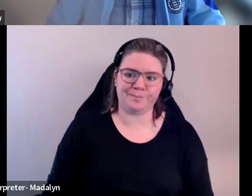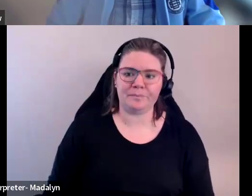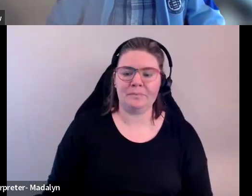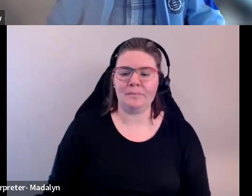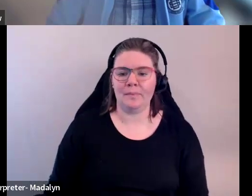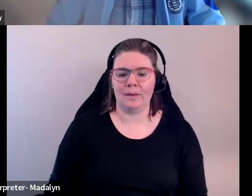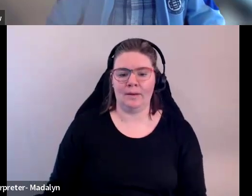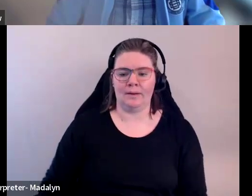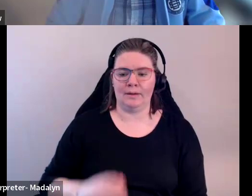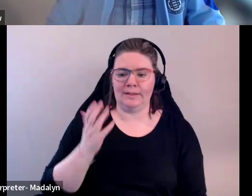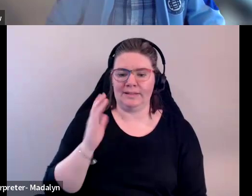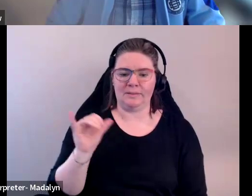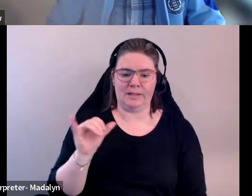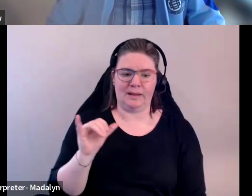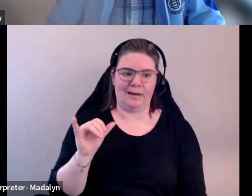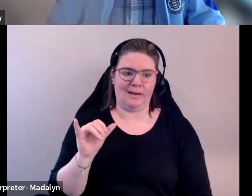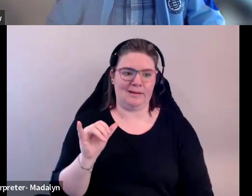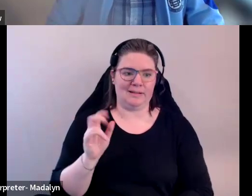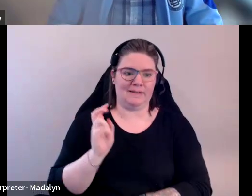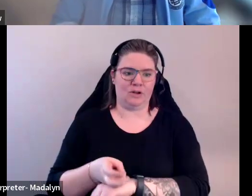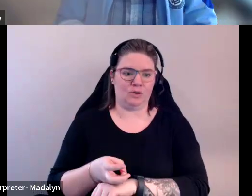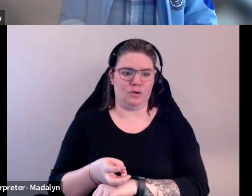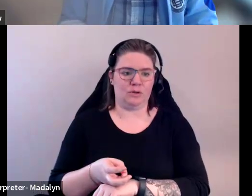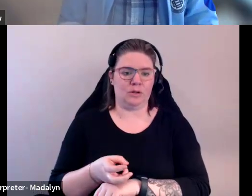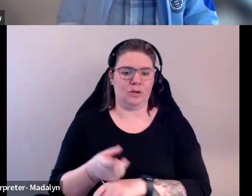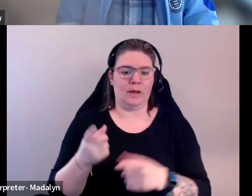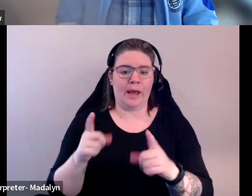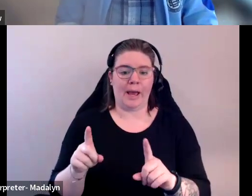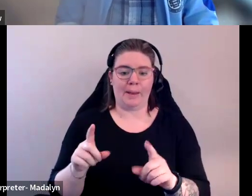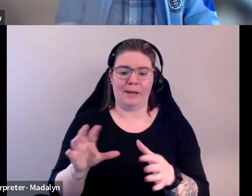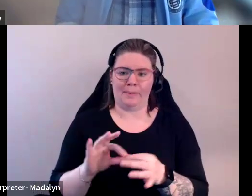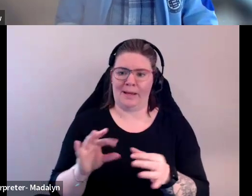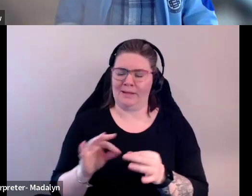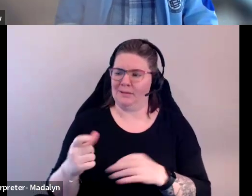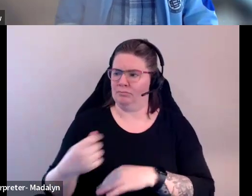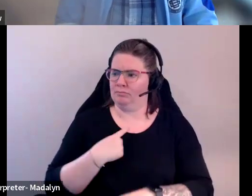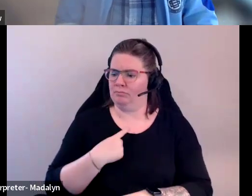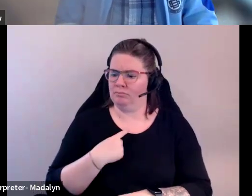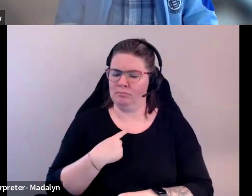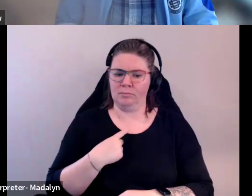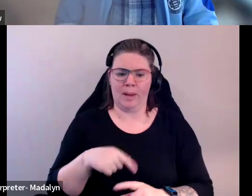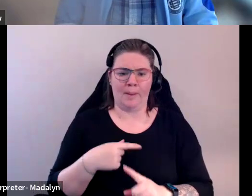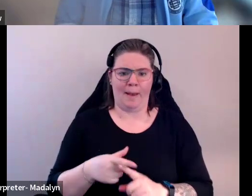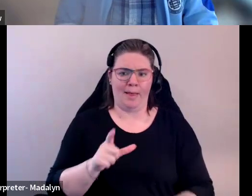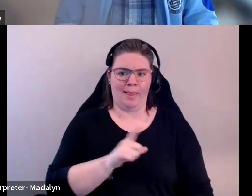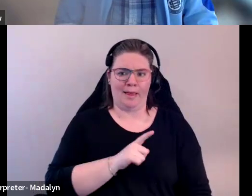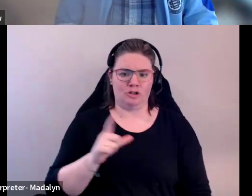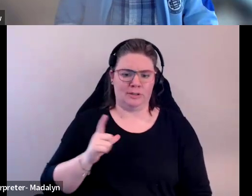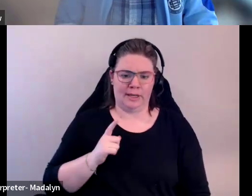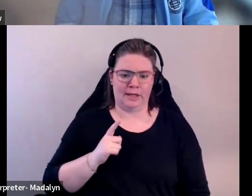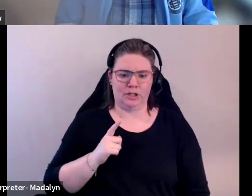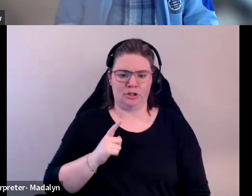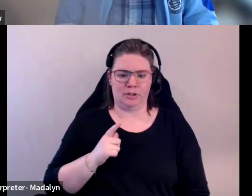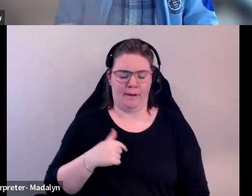Don Posh: it's difficult. I we had a we had a message come through about some legislation, and I went back to my cell and